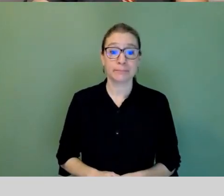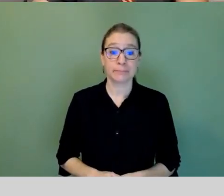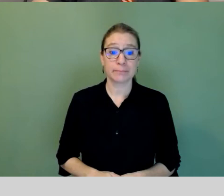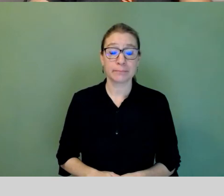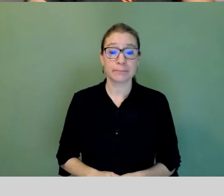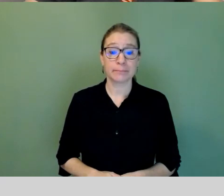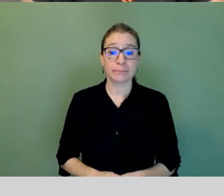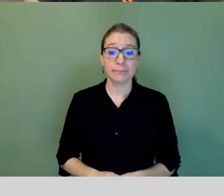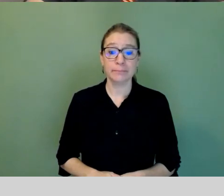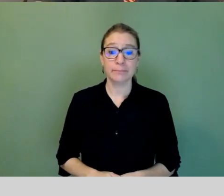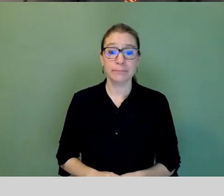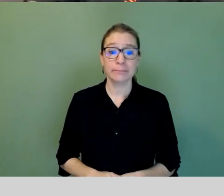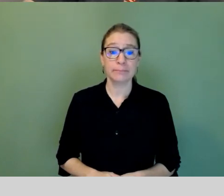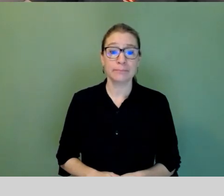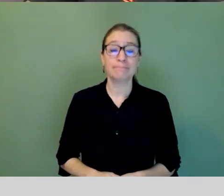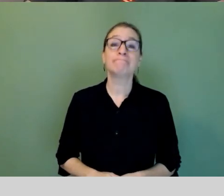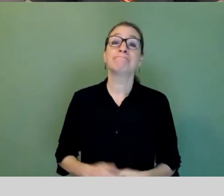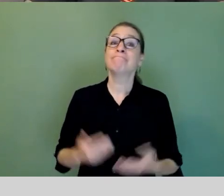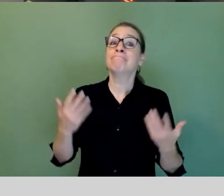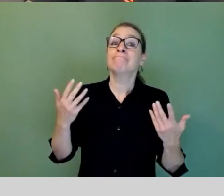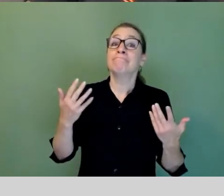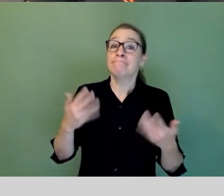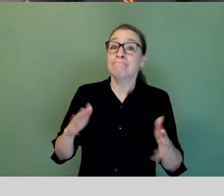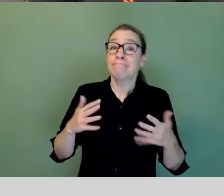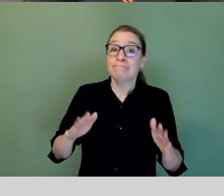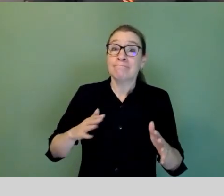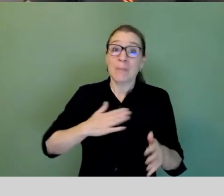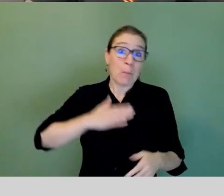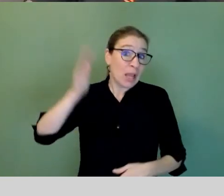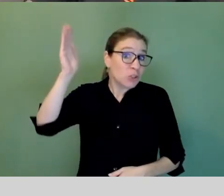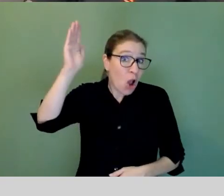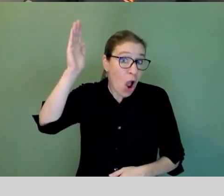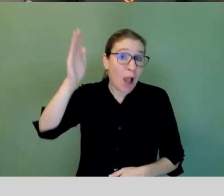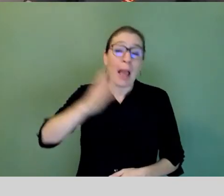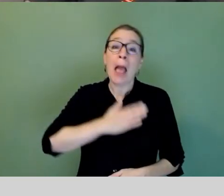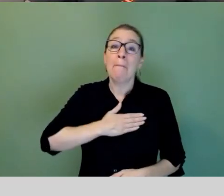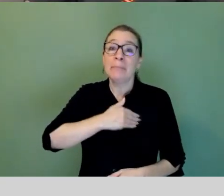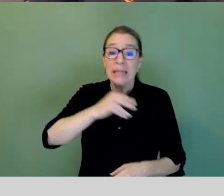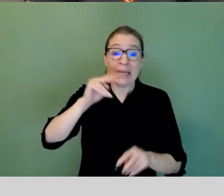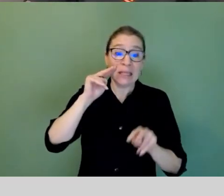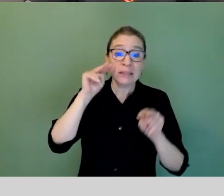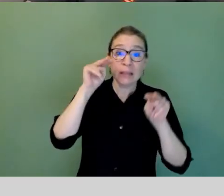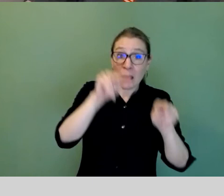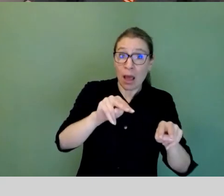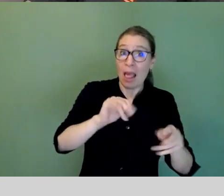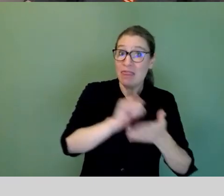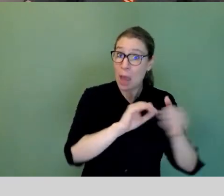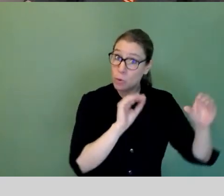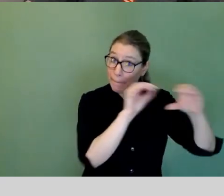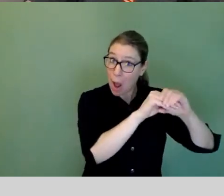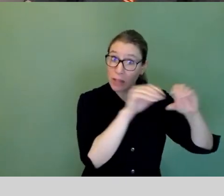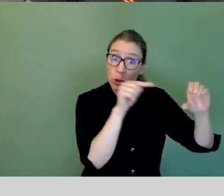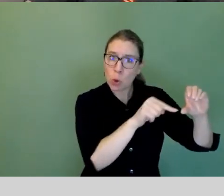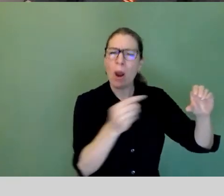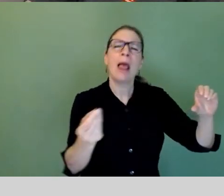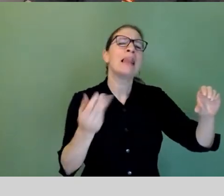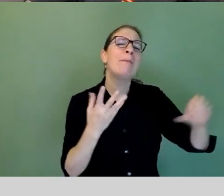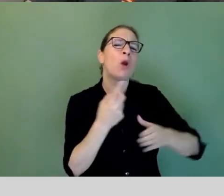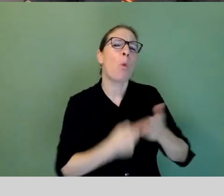I think that's the end of the presentation. Please check out my repository and let me know what you think.